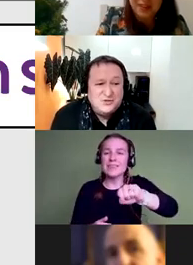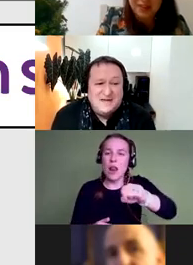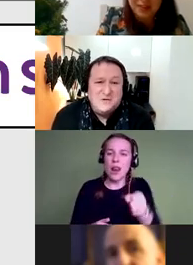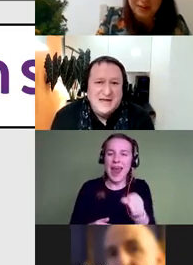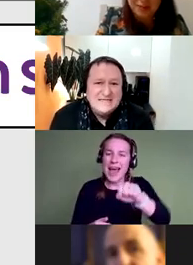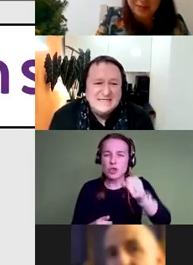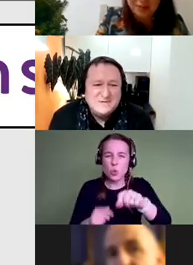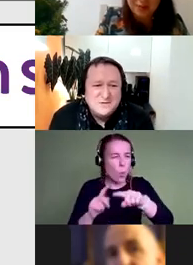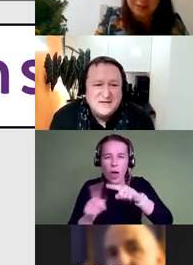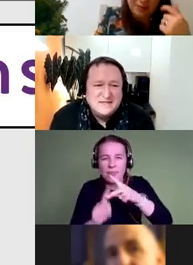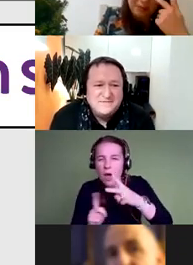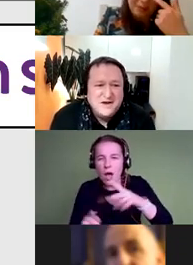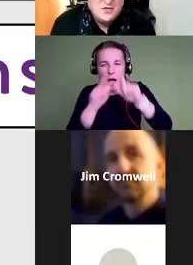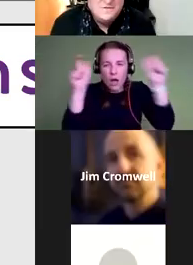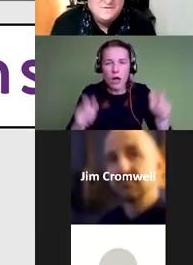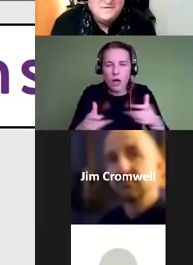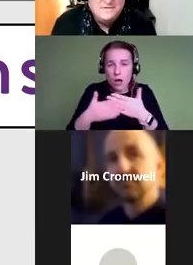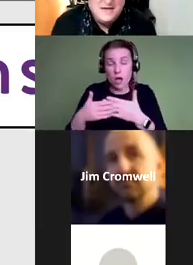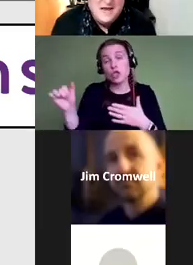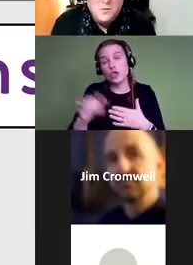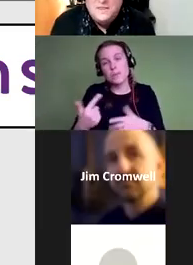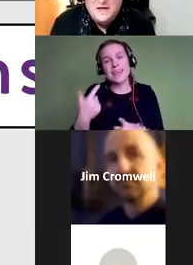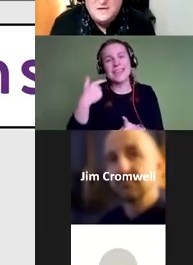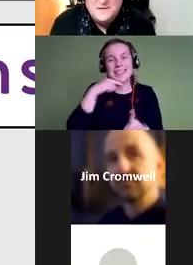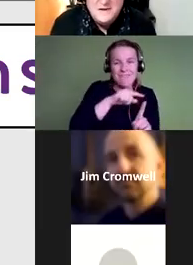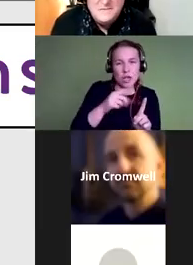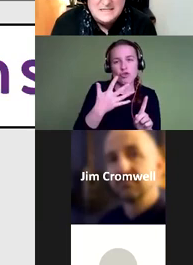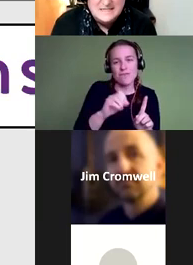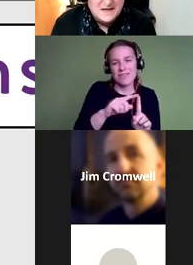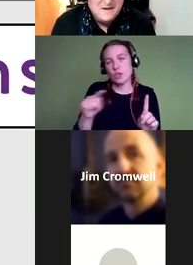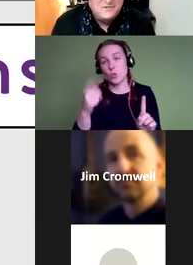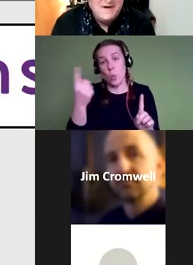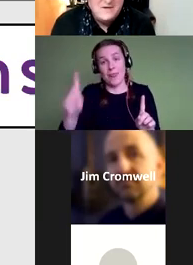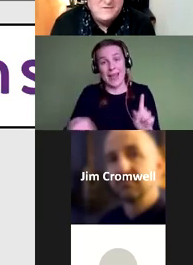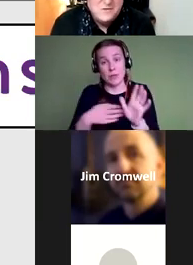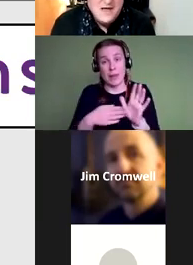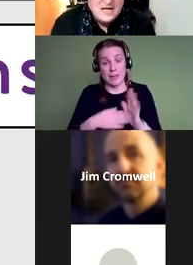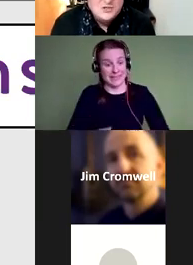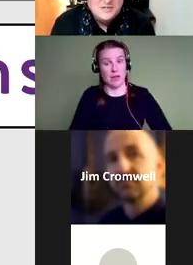information that they were desperate to ask you. Sorry everyone for the interruption! I know we would